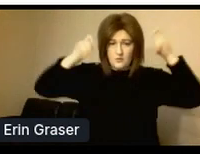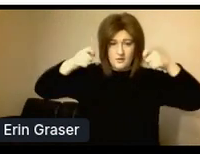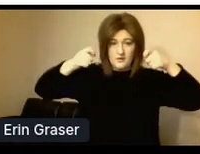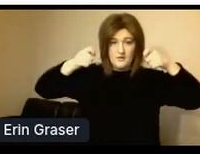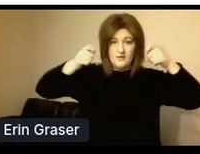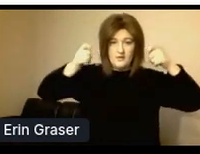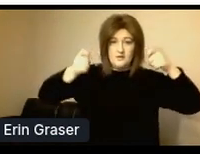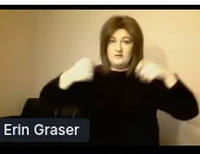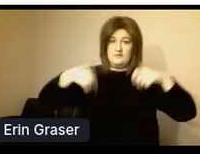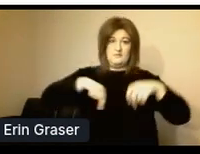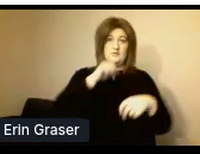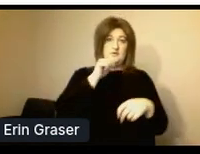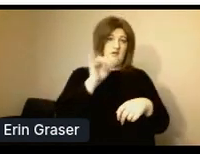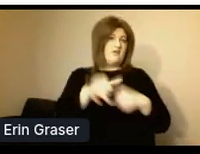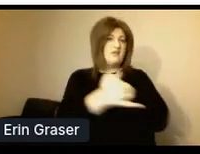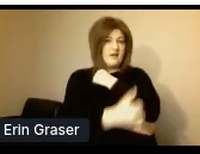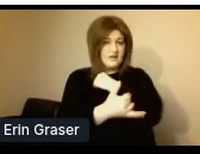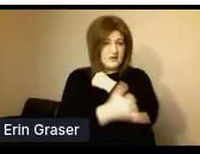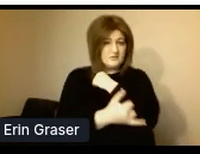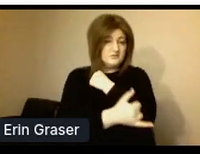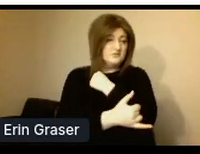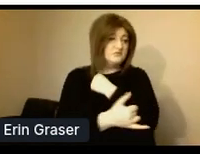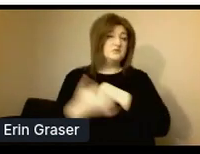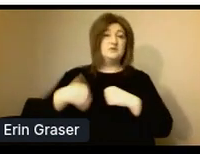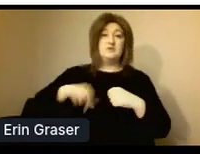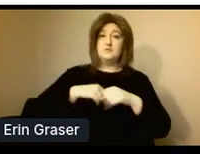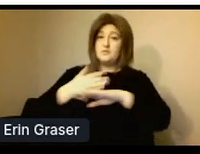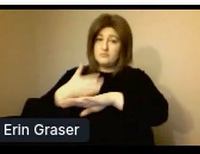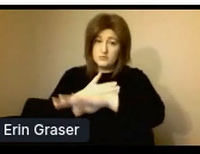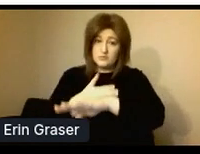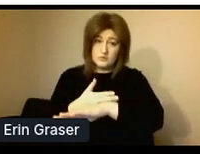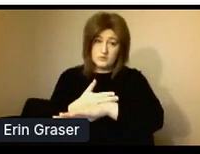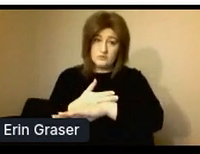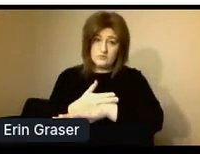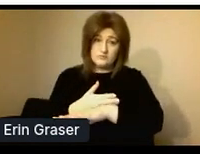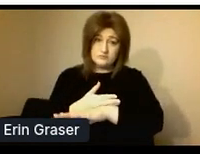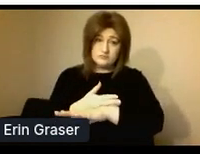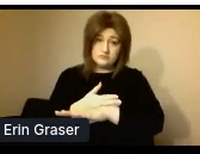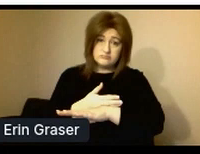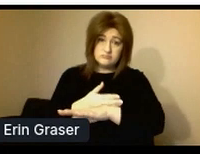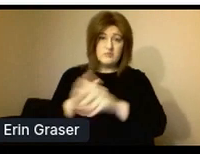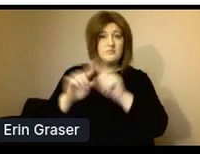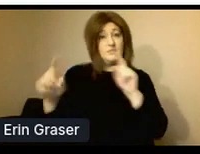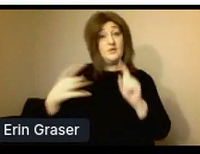We're not that country. This is not us.